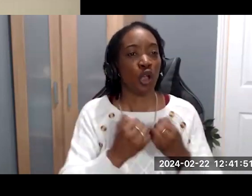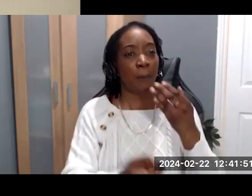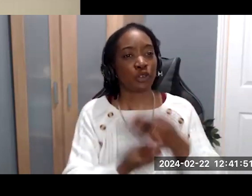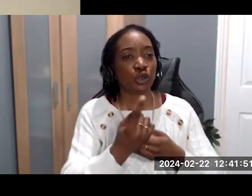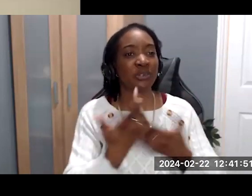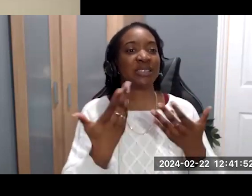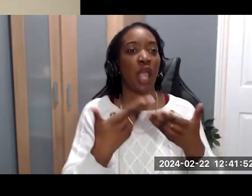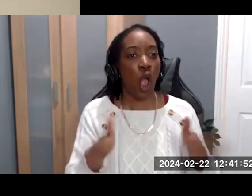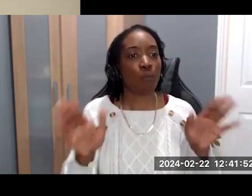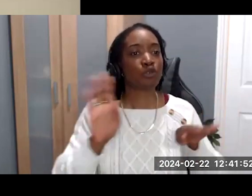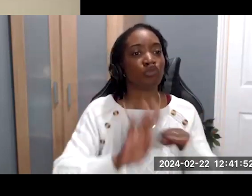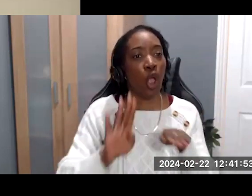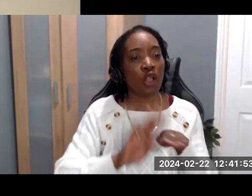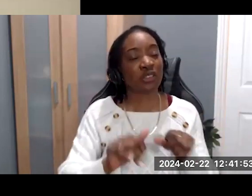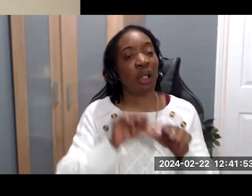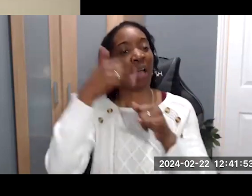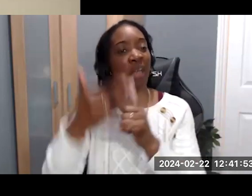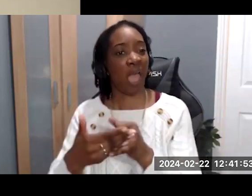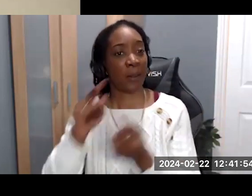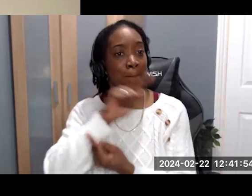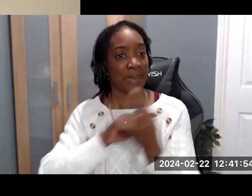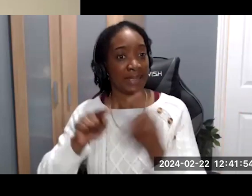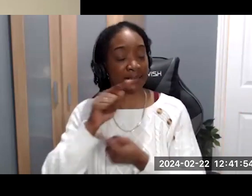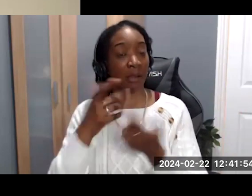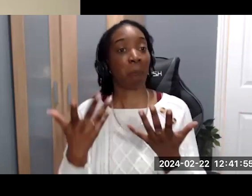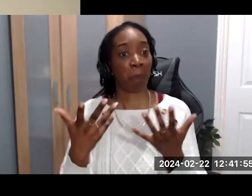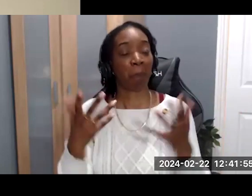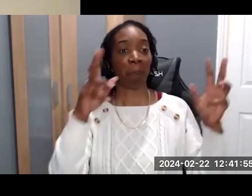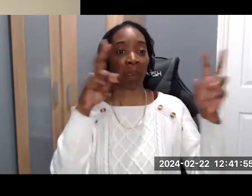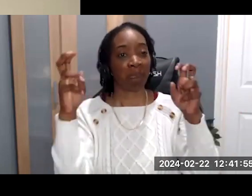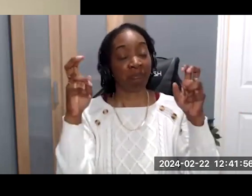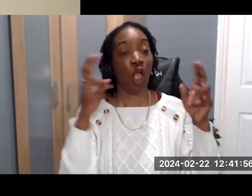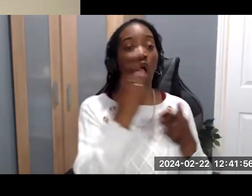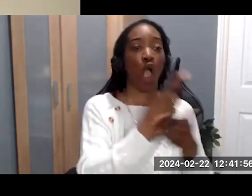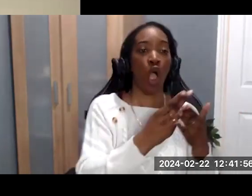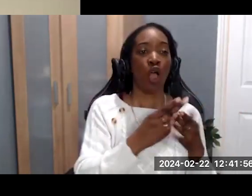finally we had a meeting and discussion on the themes of Art and disability it was a dialogue